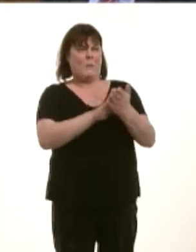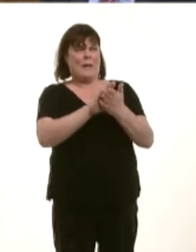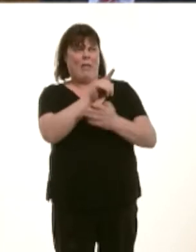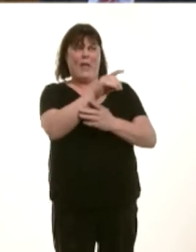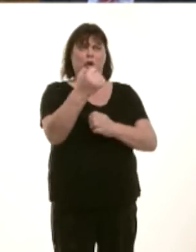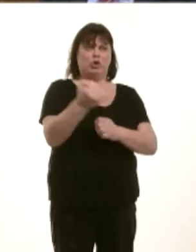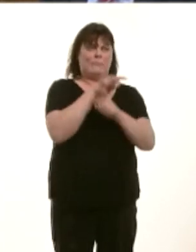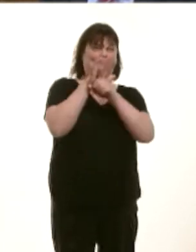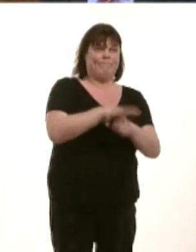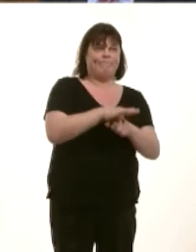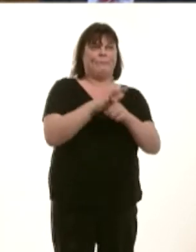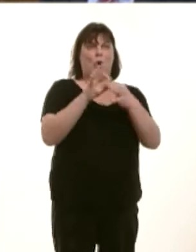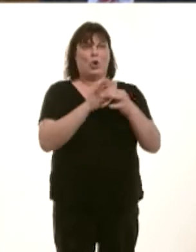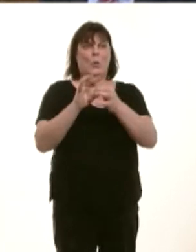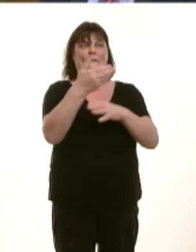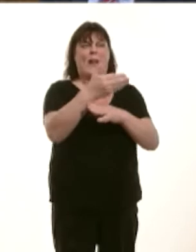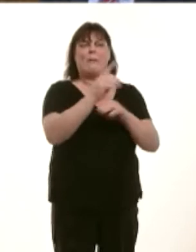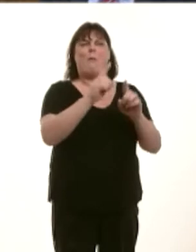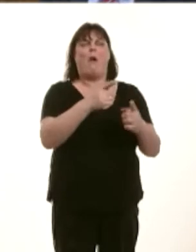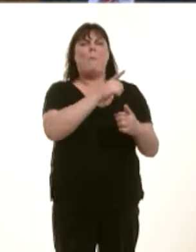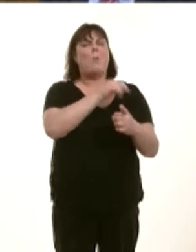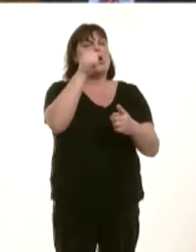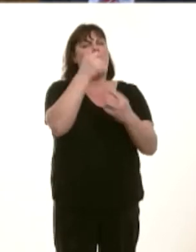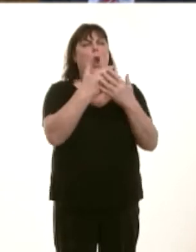as we know, there are complications in Northern Ireland that would make that well-nigh impossible.